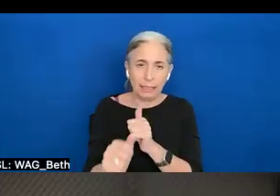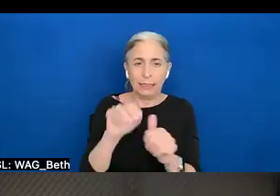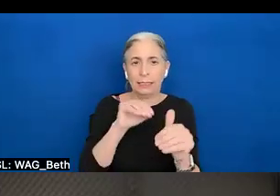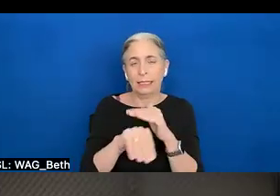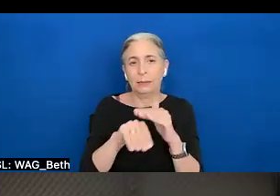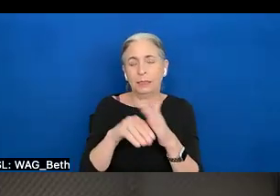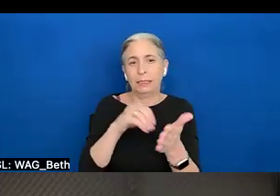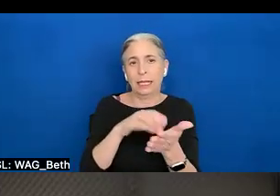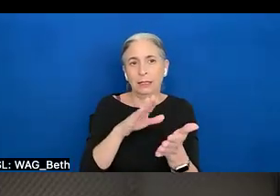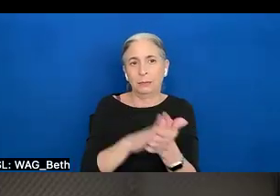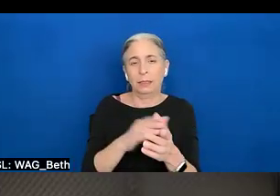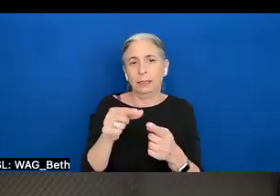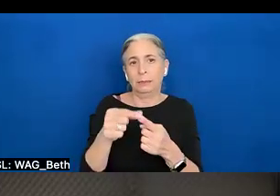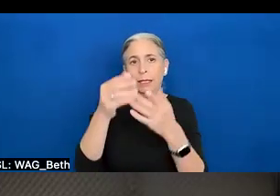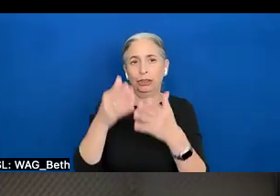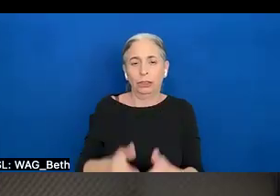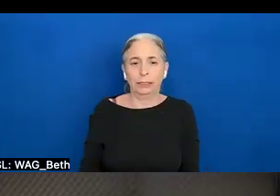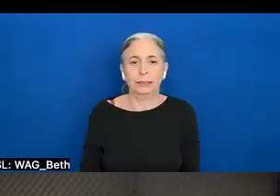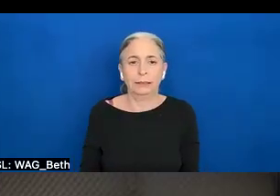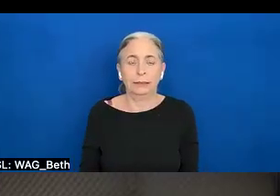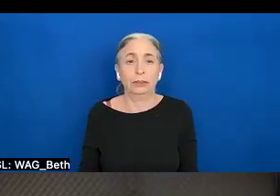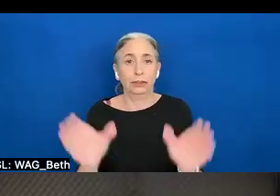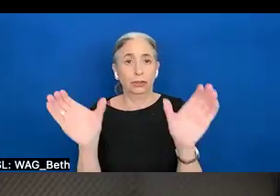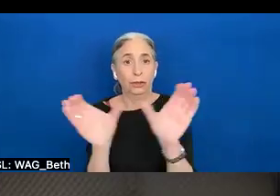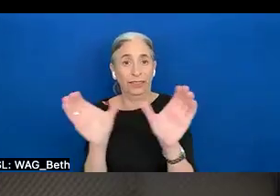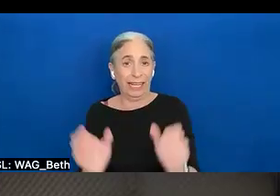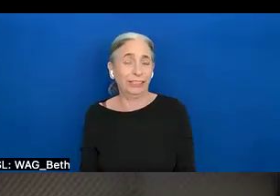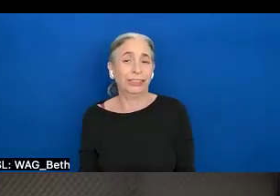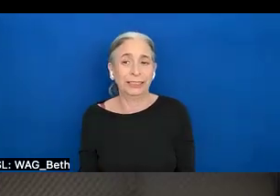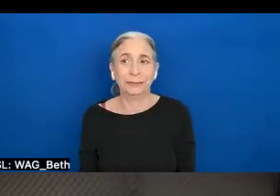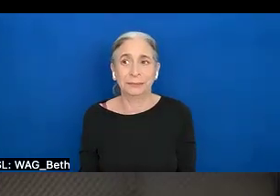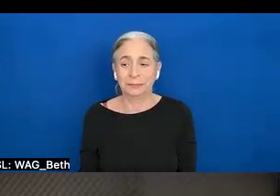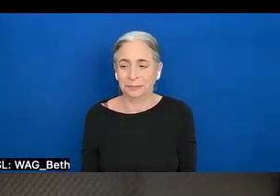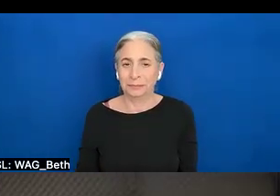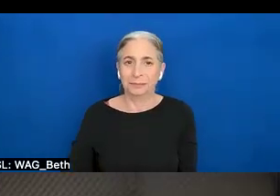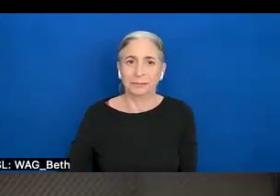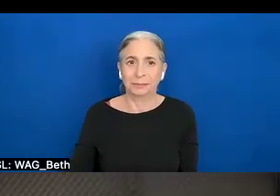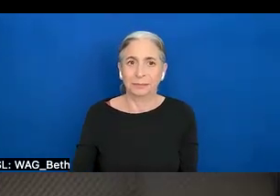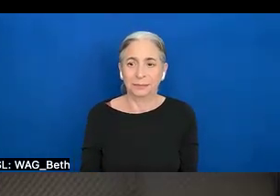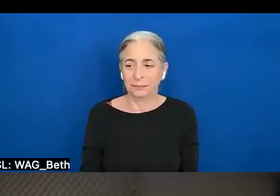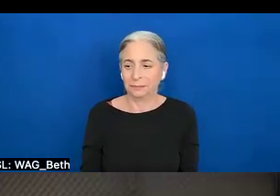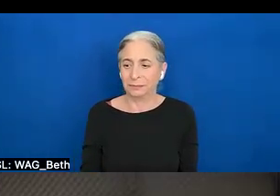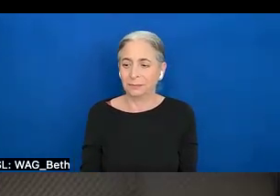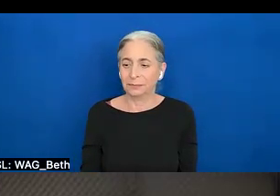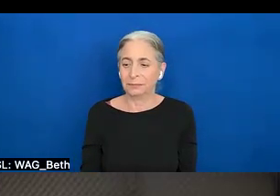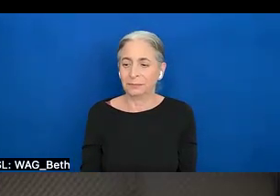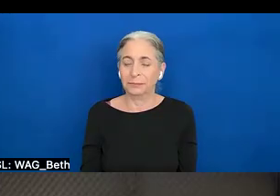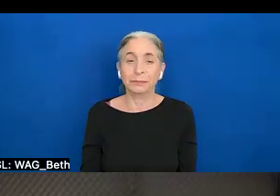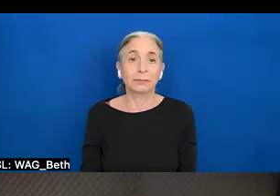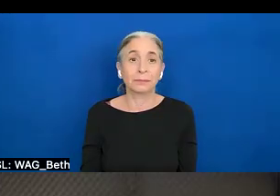that you need for passing the Accessible Document Specialist Certification.